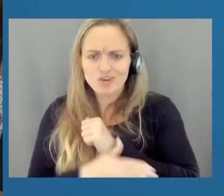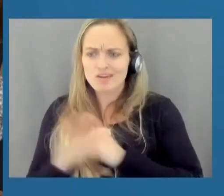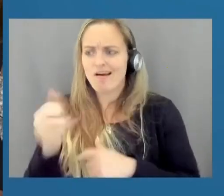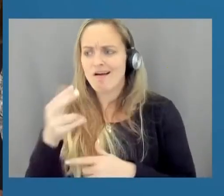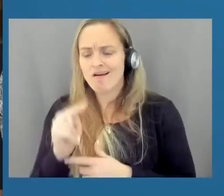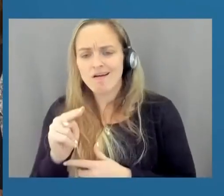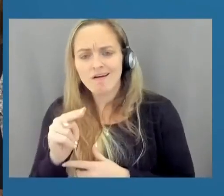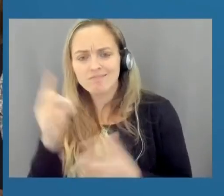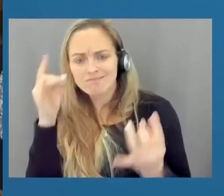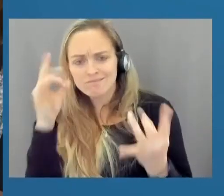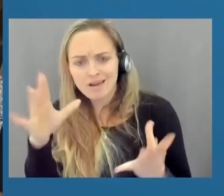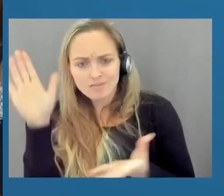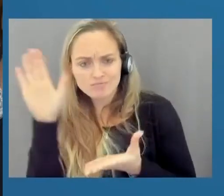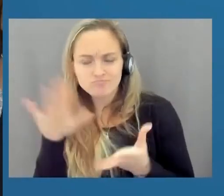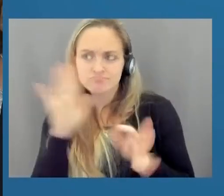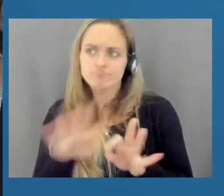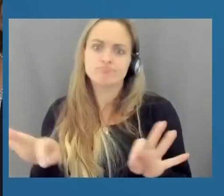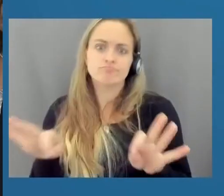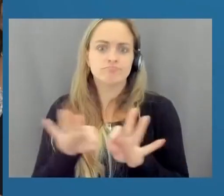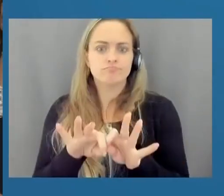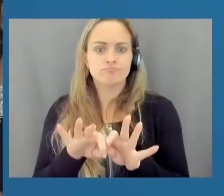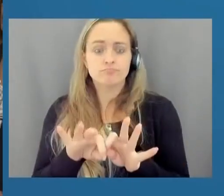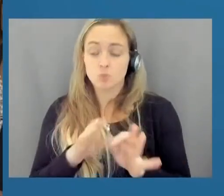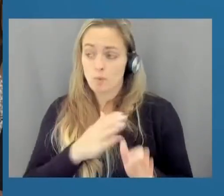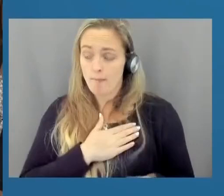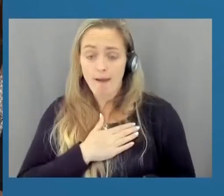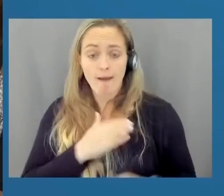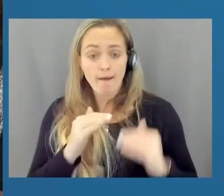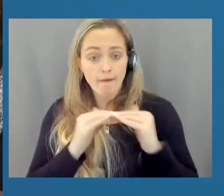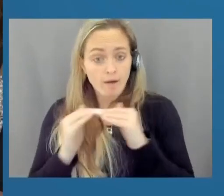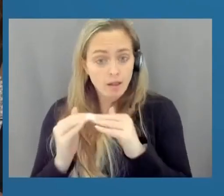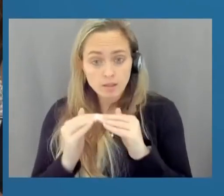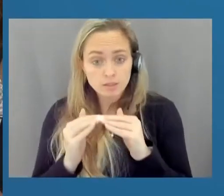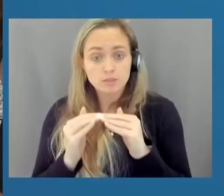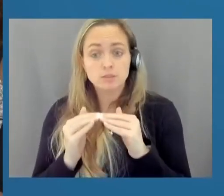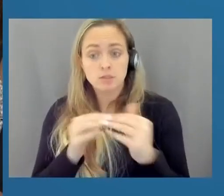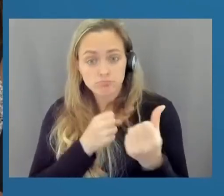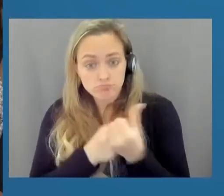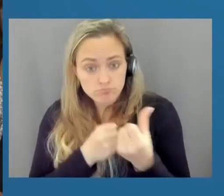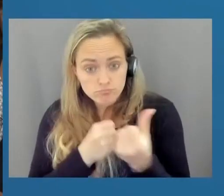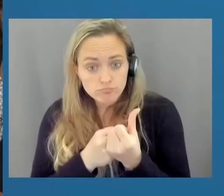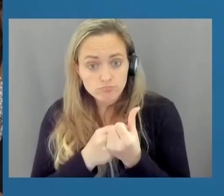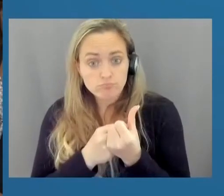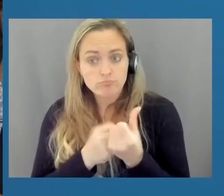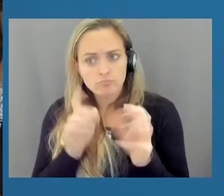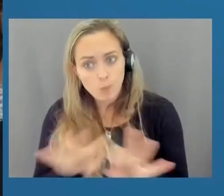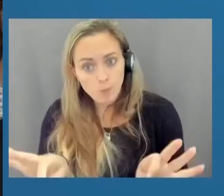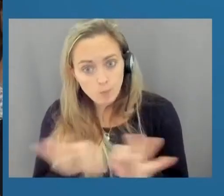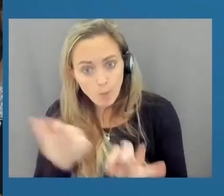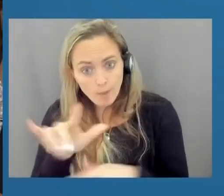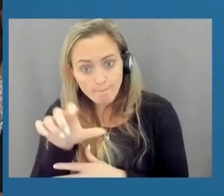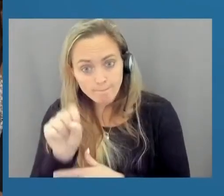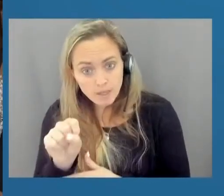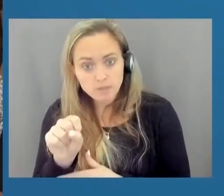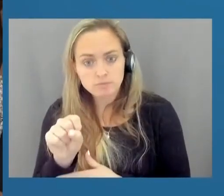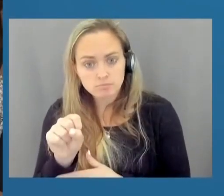it's so important and to my colleagues who are also sponsors of these important bills. So you know, today, um,